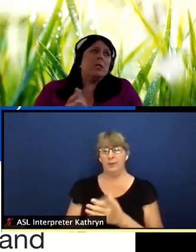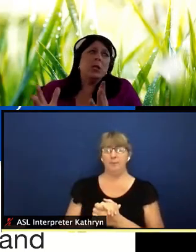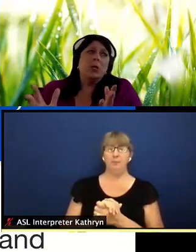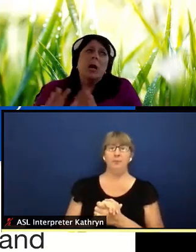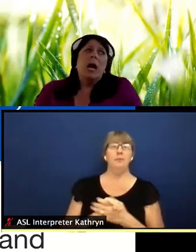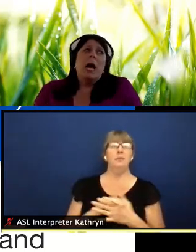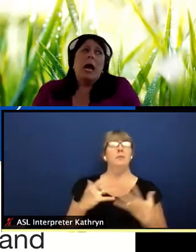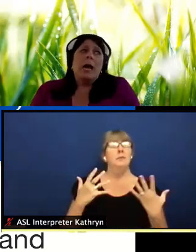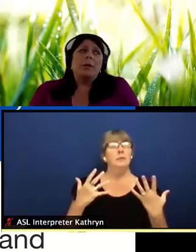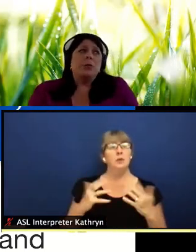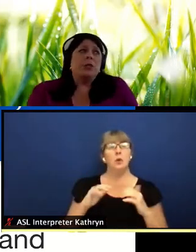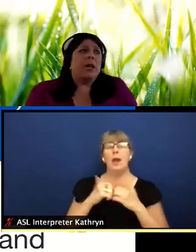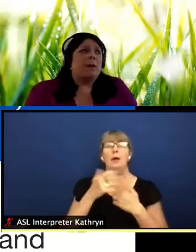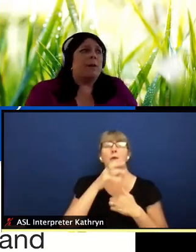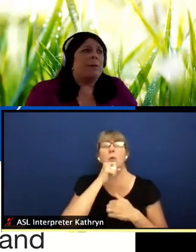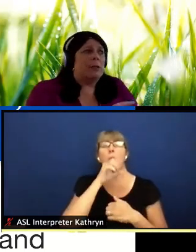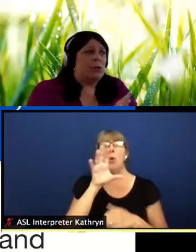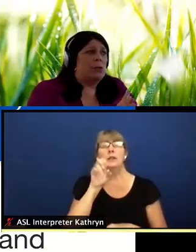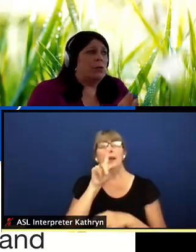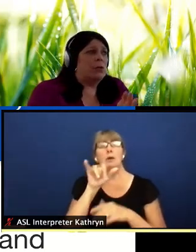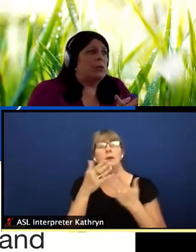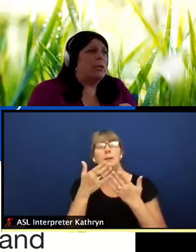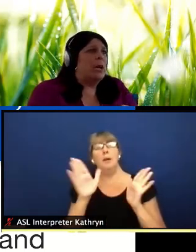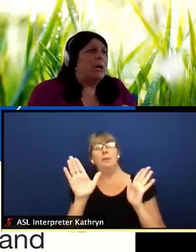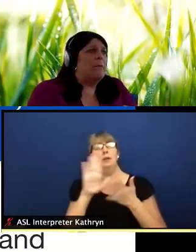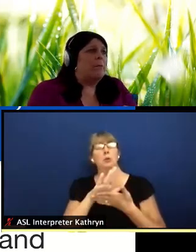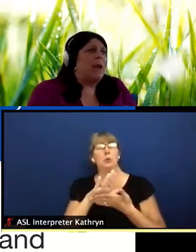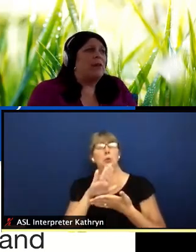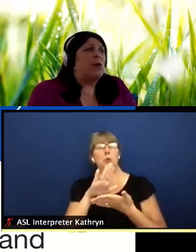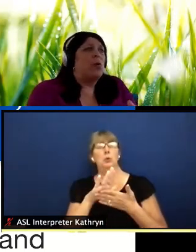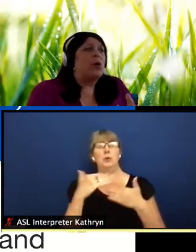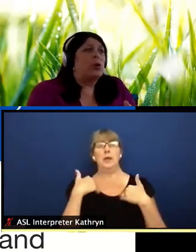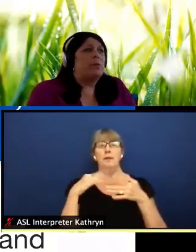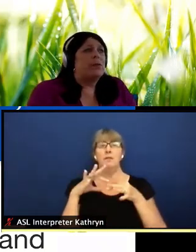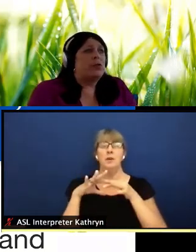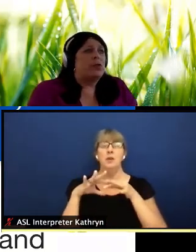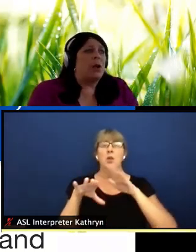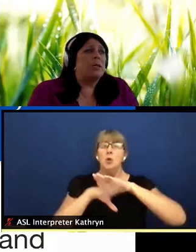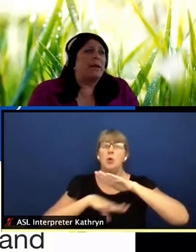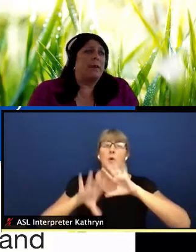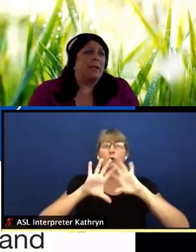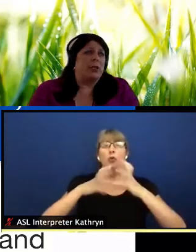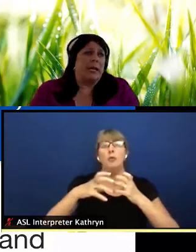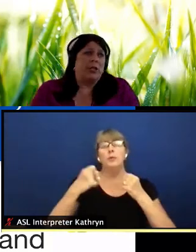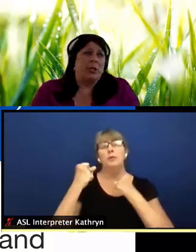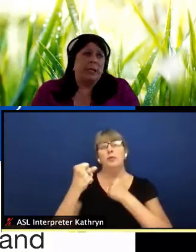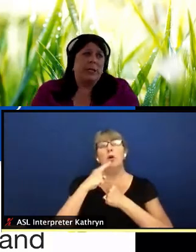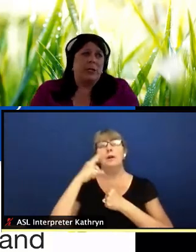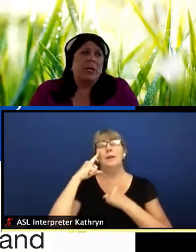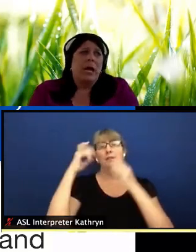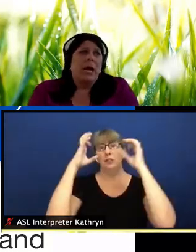So, how does Orange County Public Schools have a core group of strong deaf education leaders,